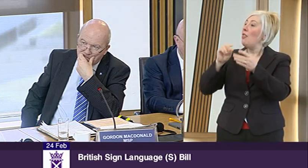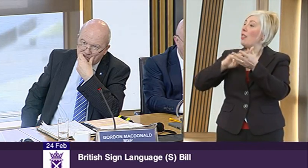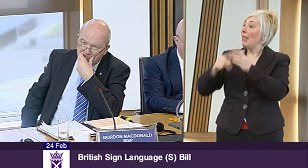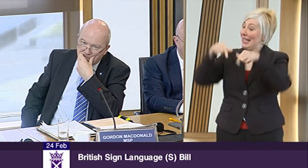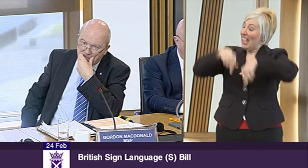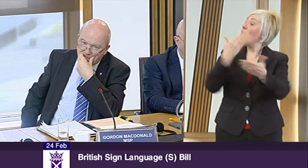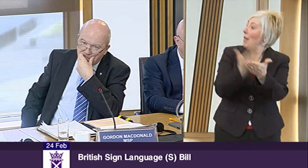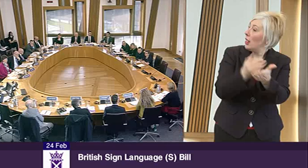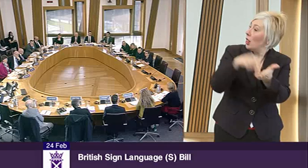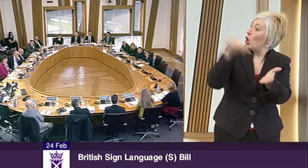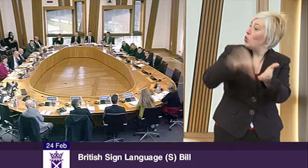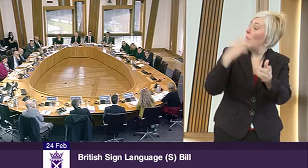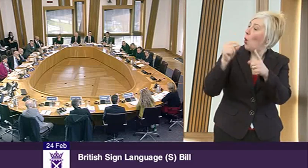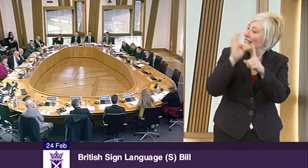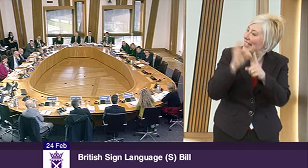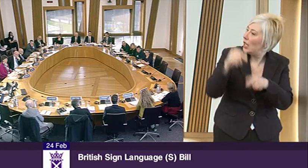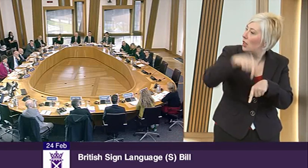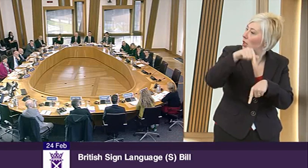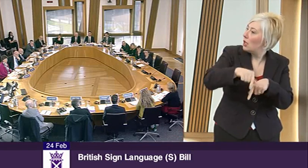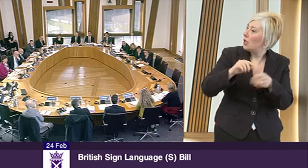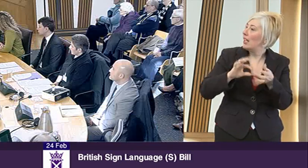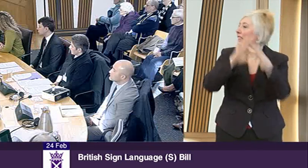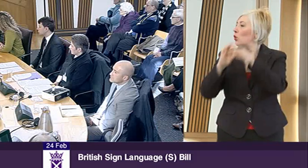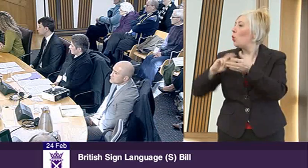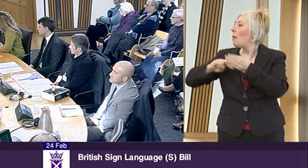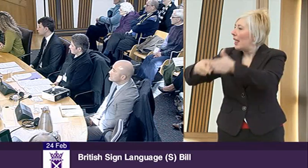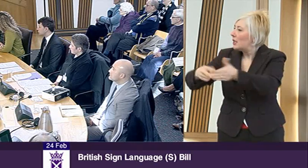in the bill?